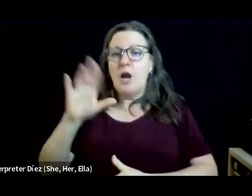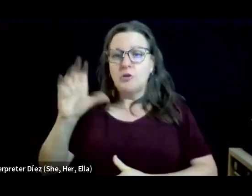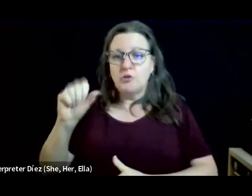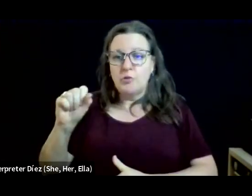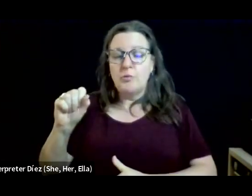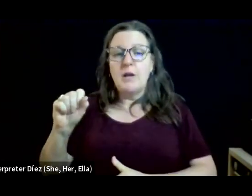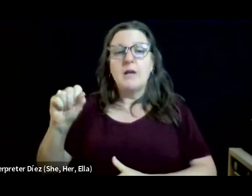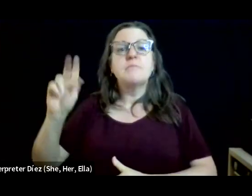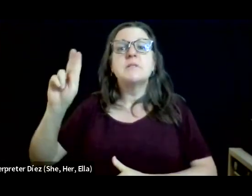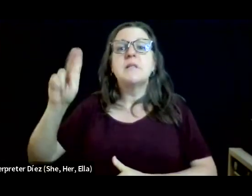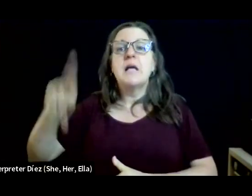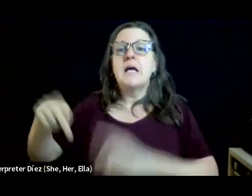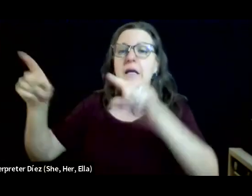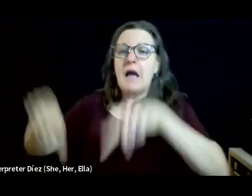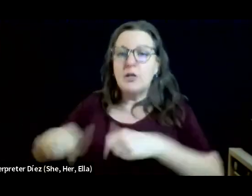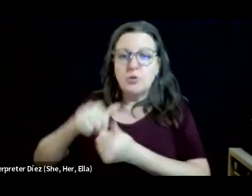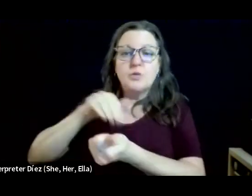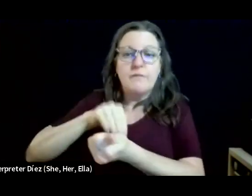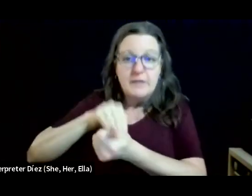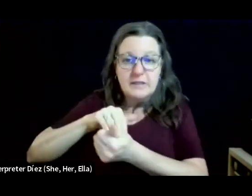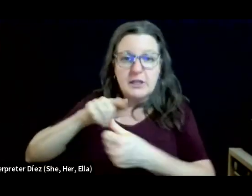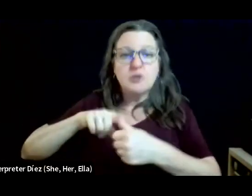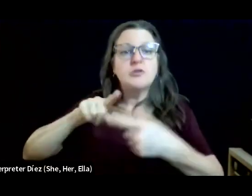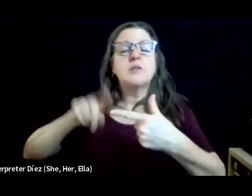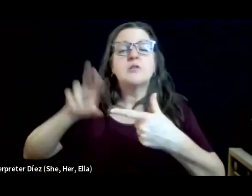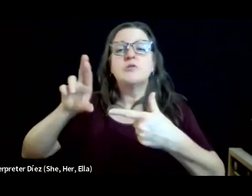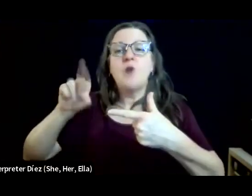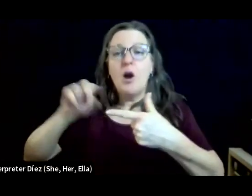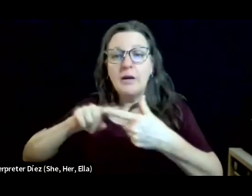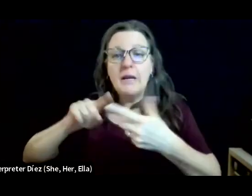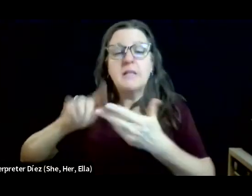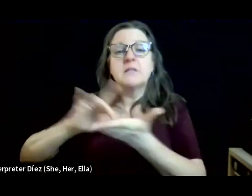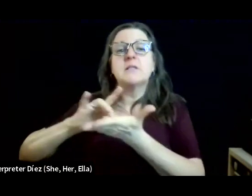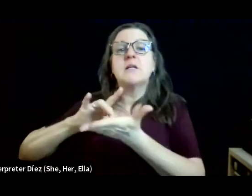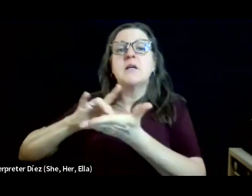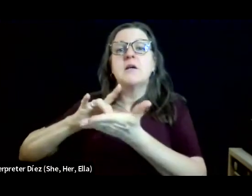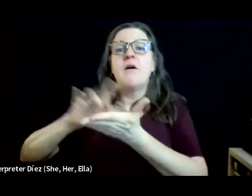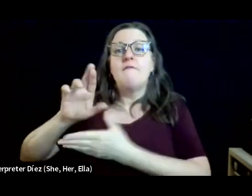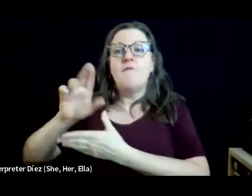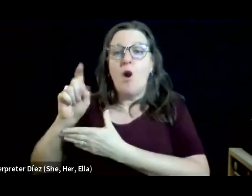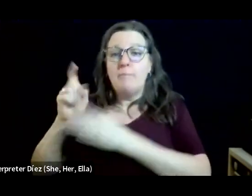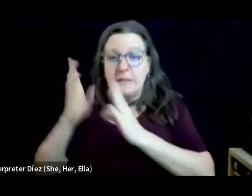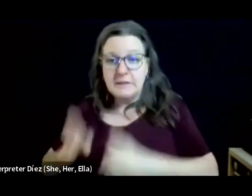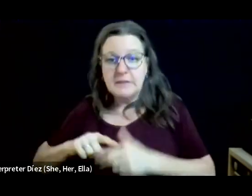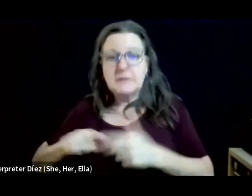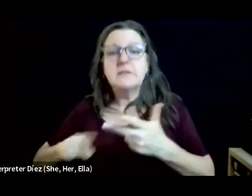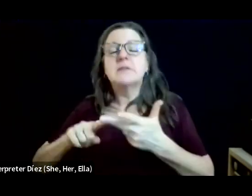pharmacists, someone who does medical billing, and, uh, maybe more.